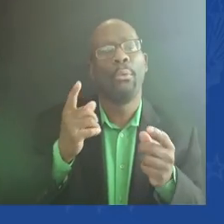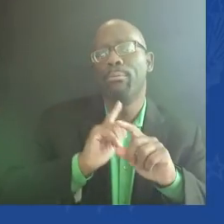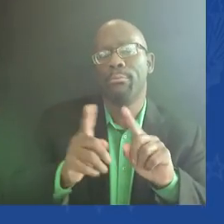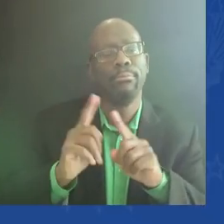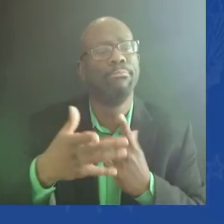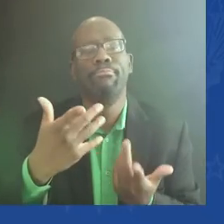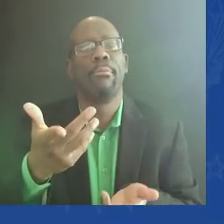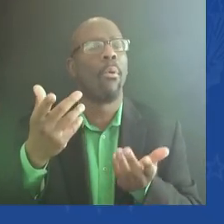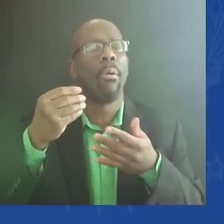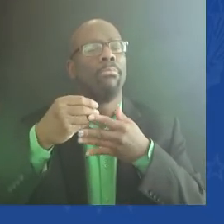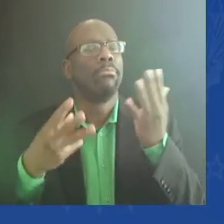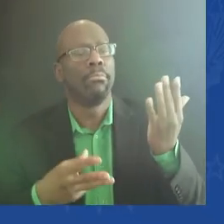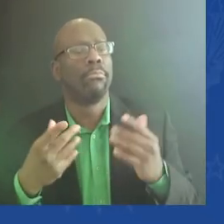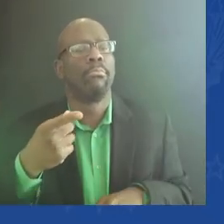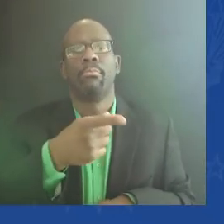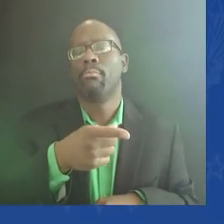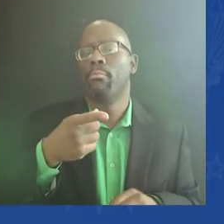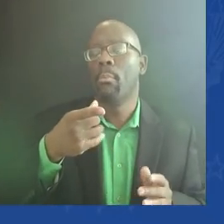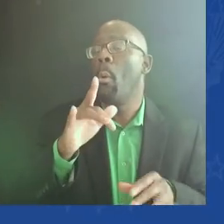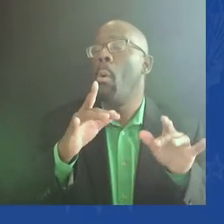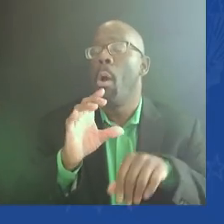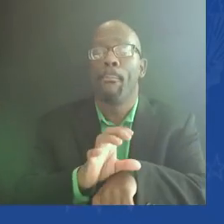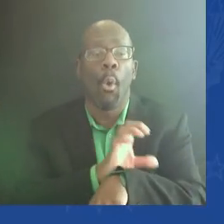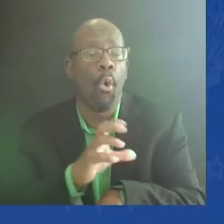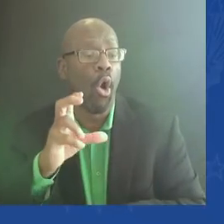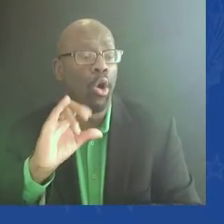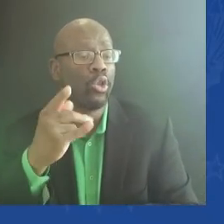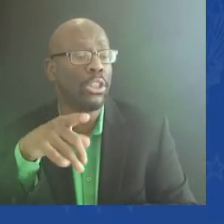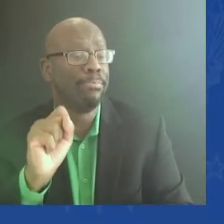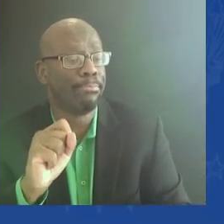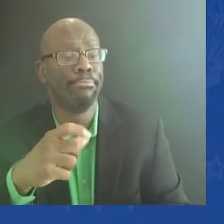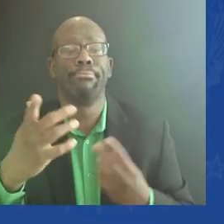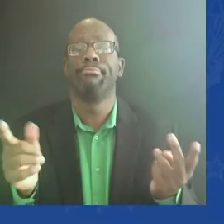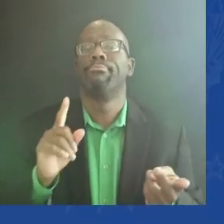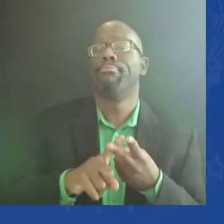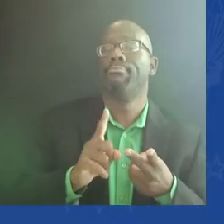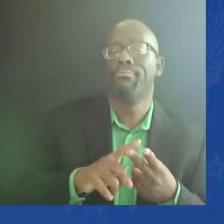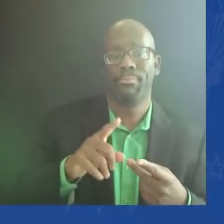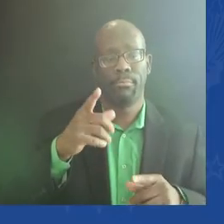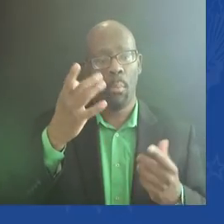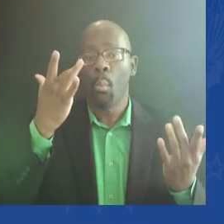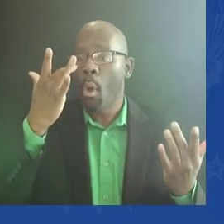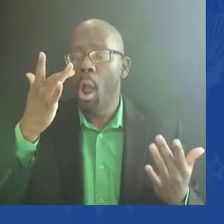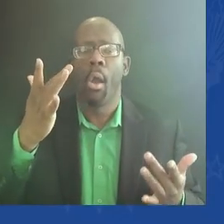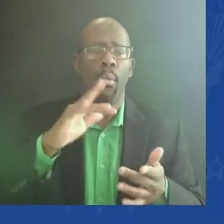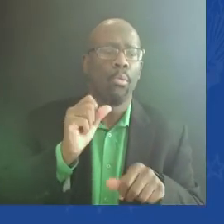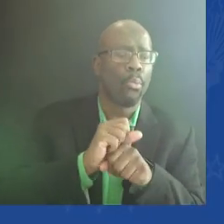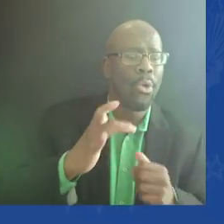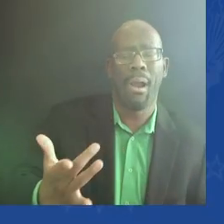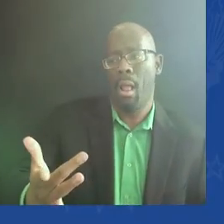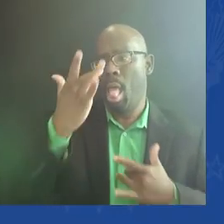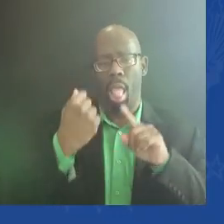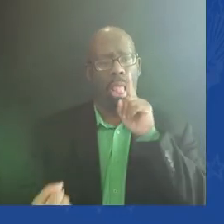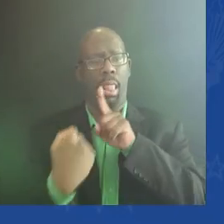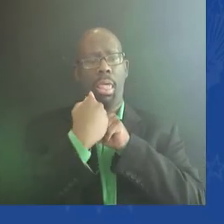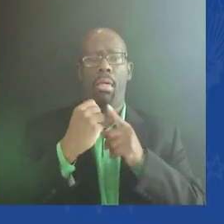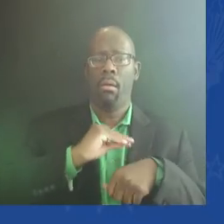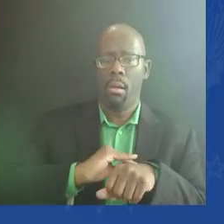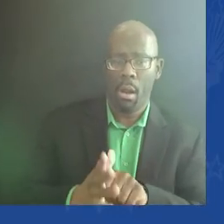you know, they're out sick; they're not working. And so, it's changing. The economy is changing, and the United States has to stay ahead of the curve.